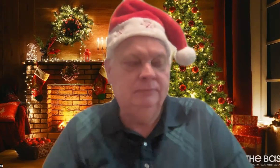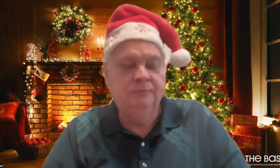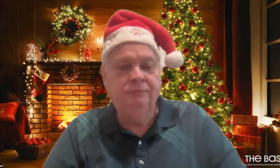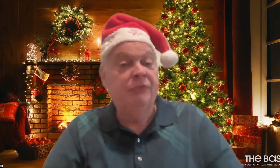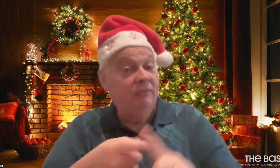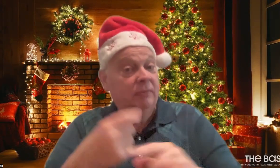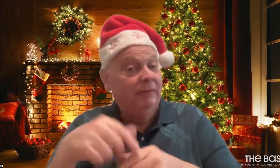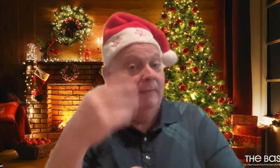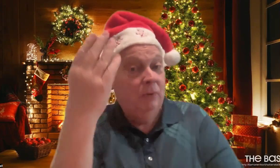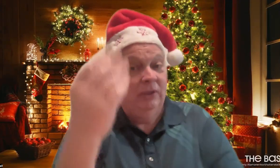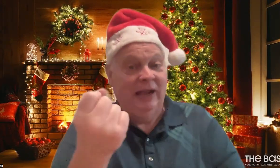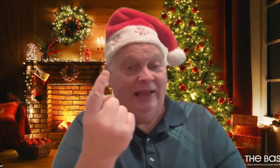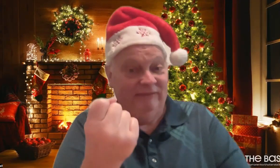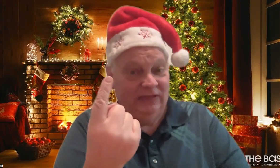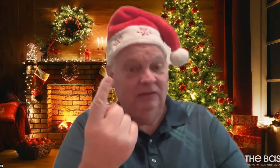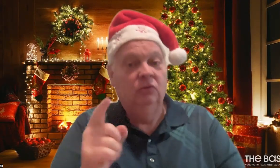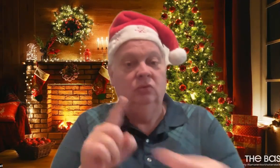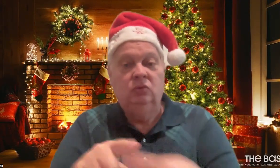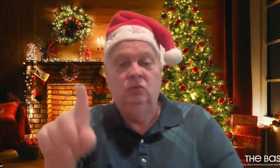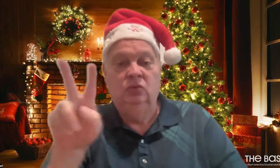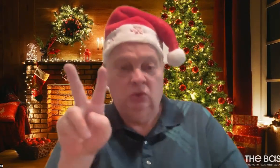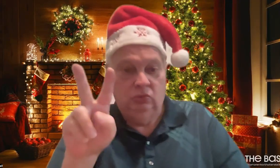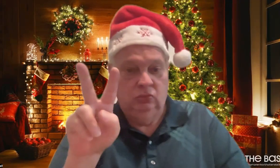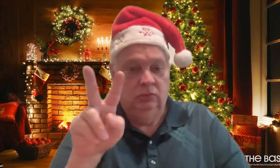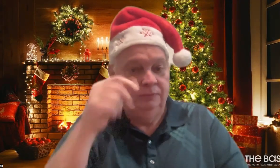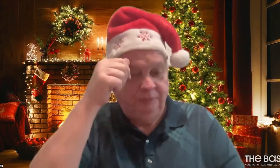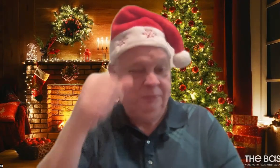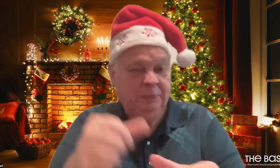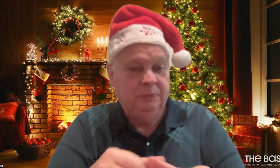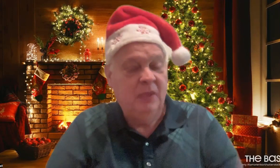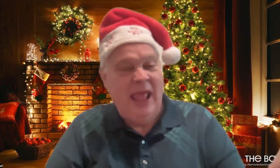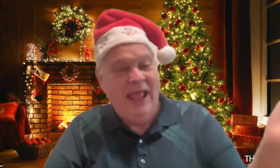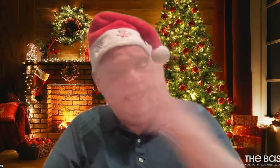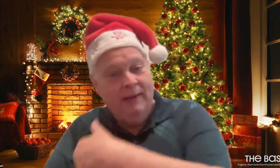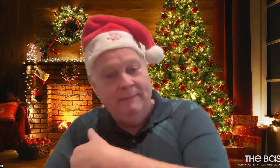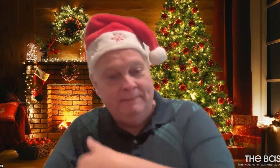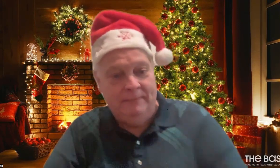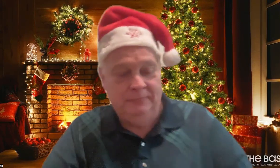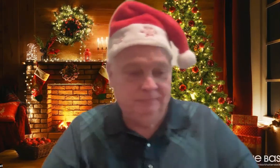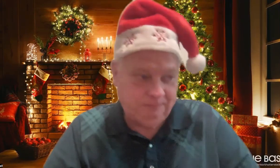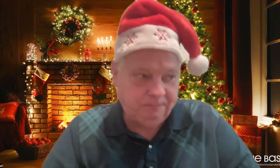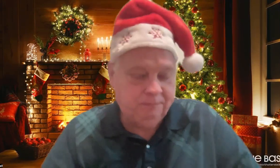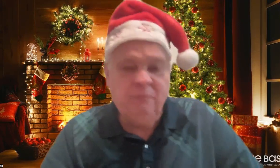It's in the morning from 11am-2pm, remember! Come on out!